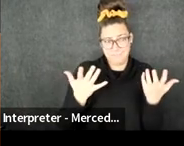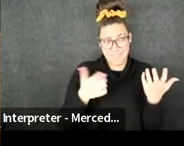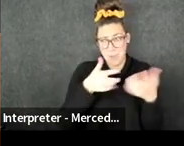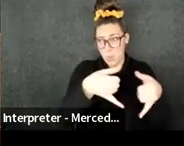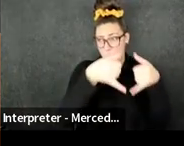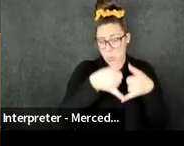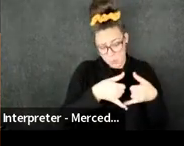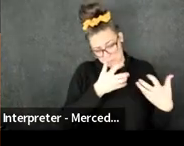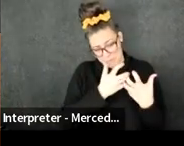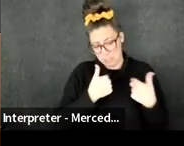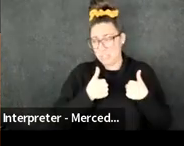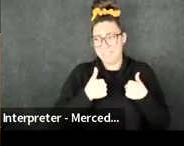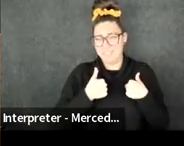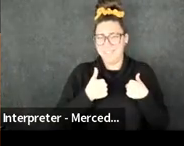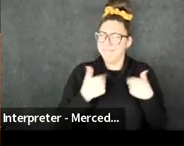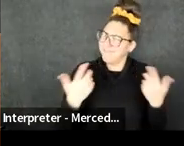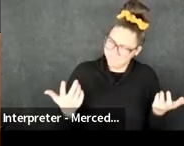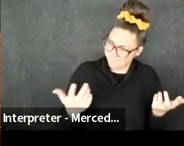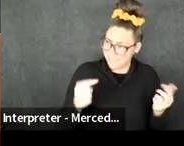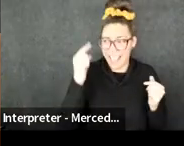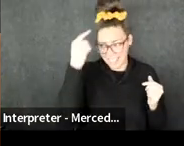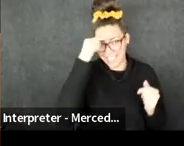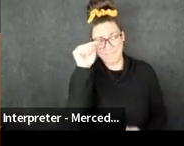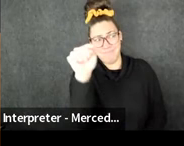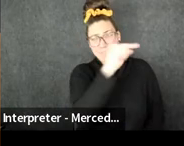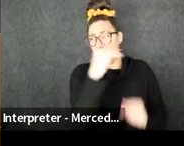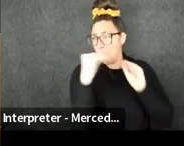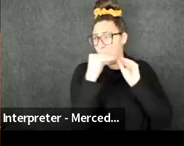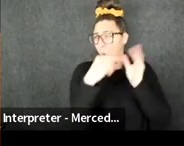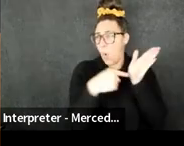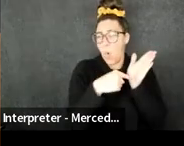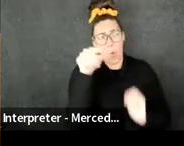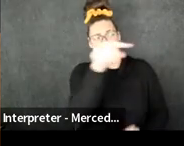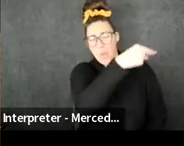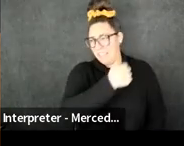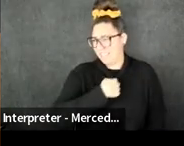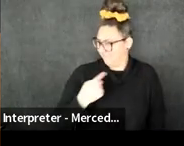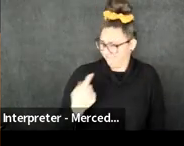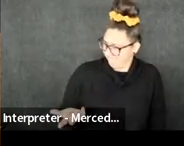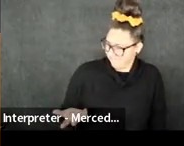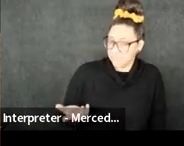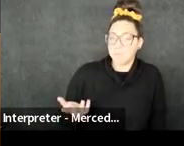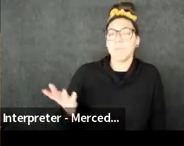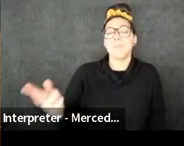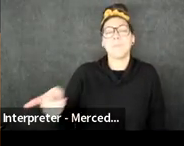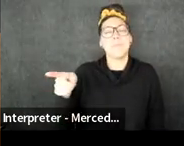compared to everybody else of my peers. I remember her putting her hand on my shoulder and telling me,